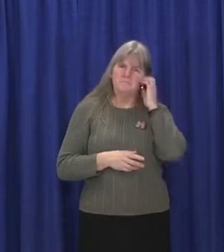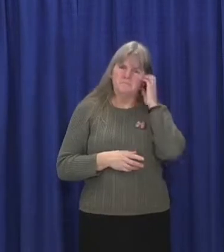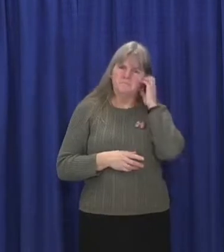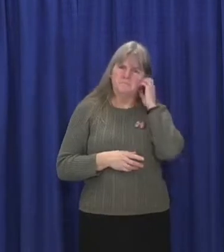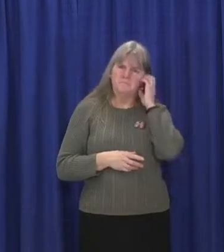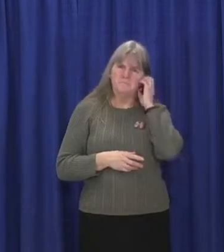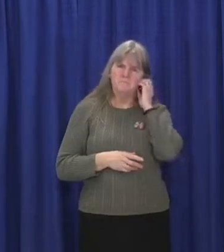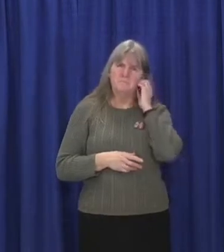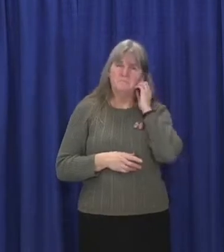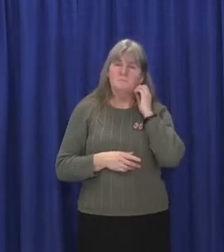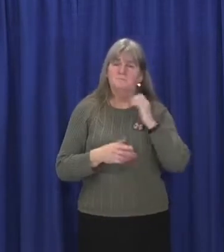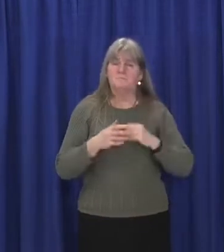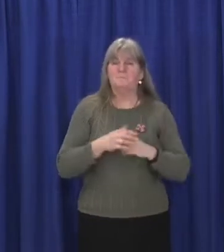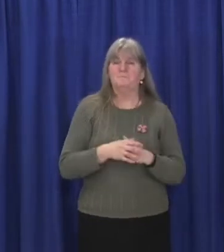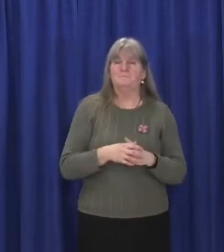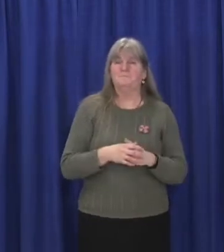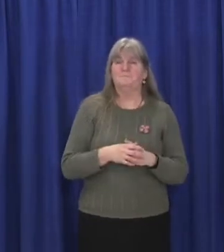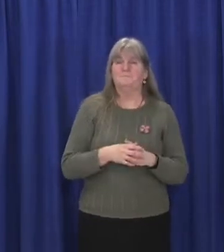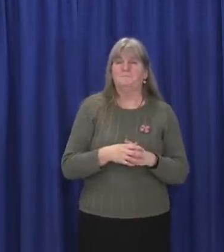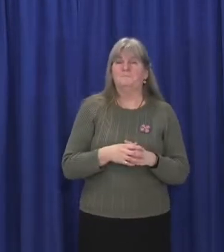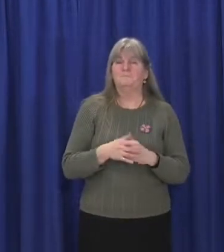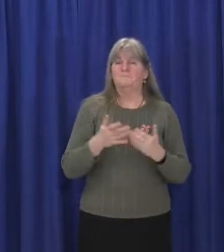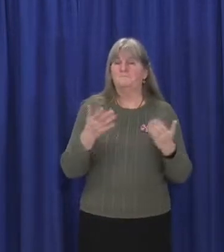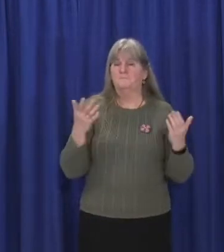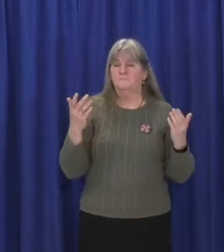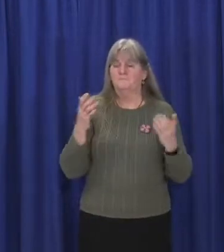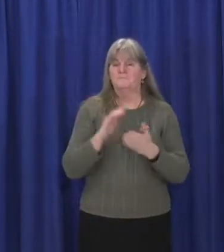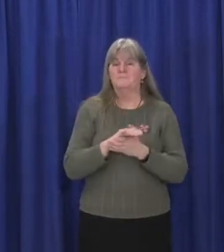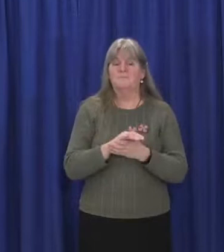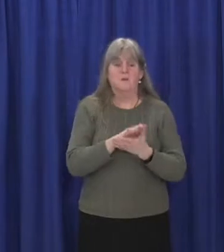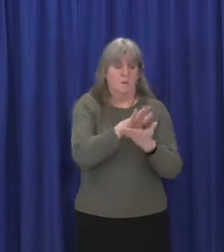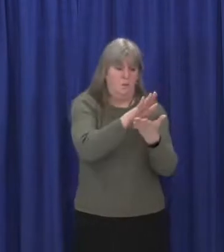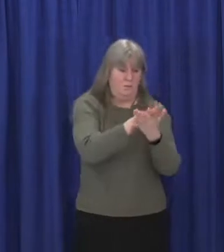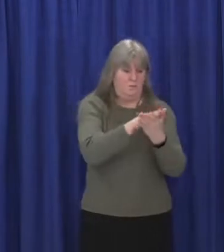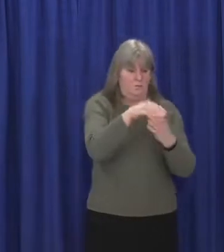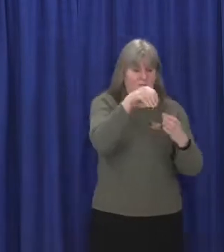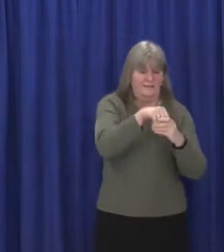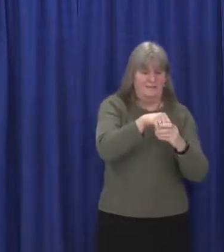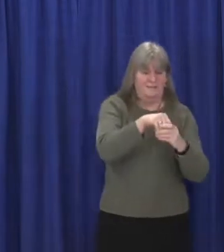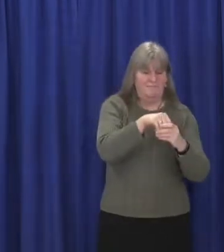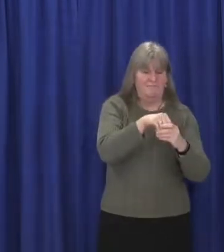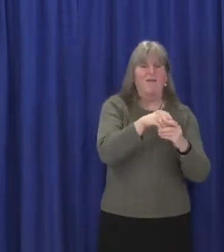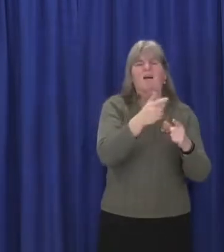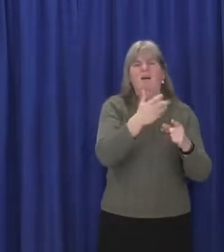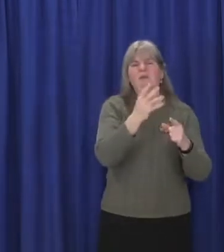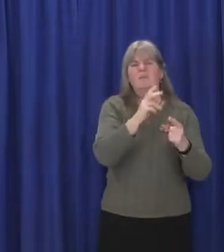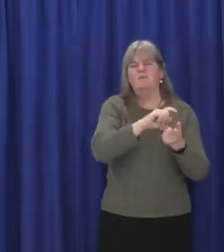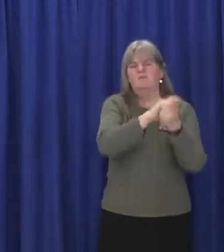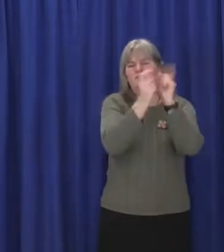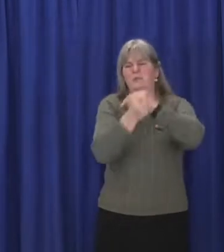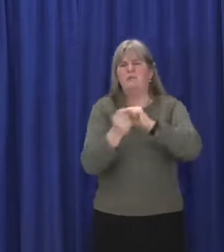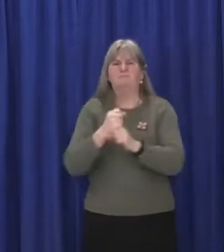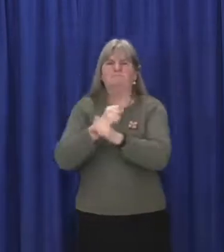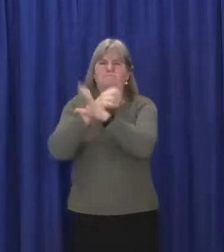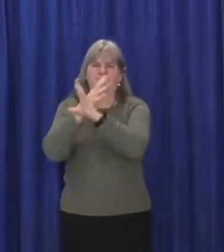In addition, the class or school may need to move to virtual learning for other reasons.